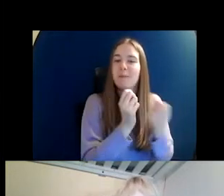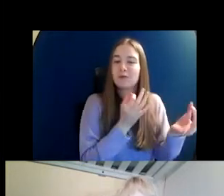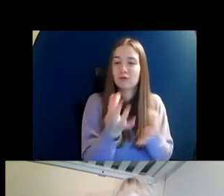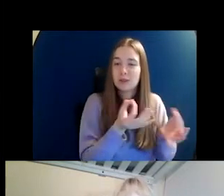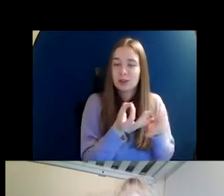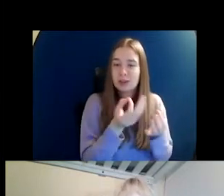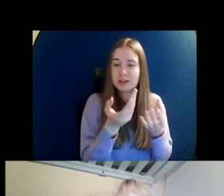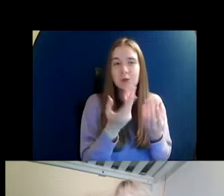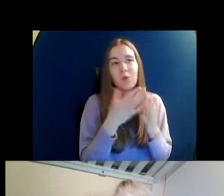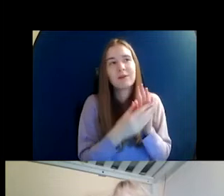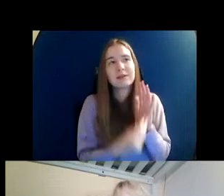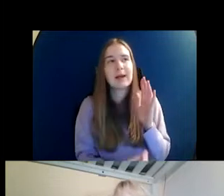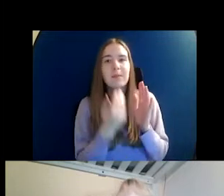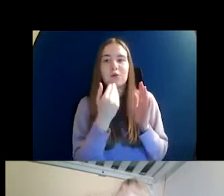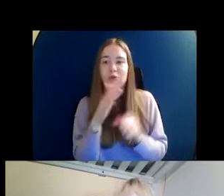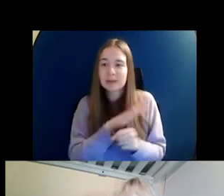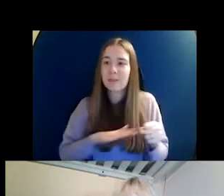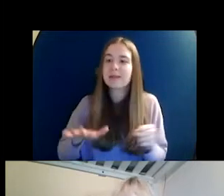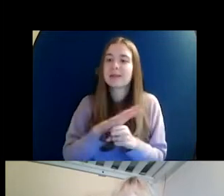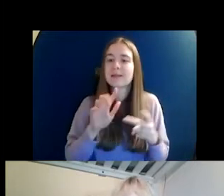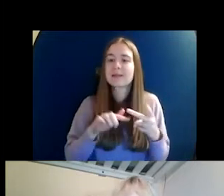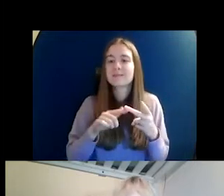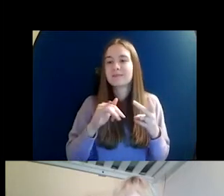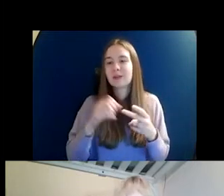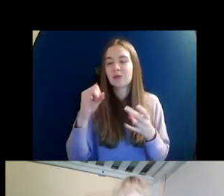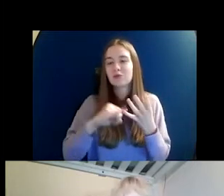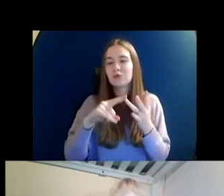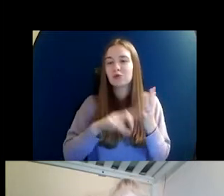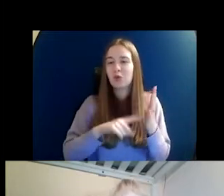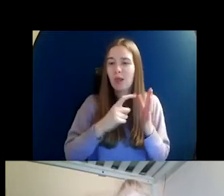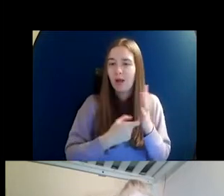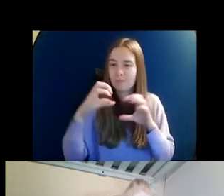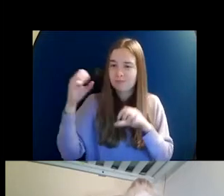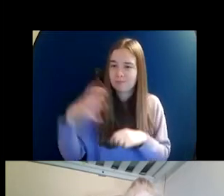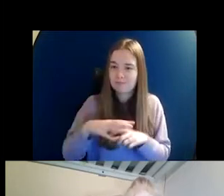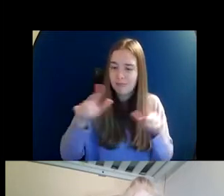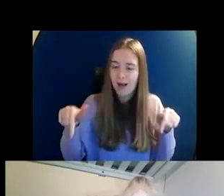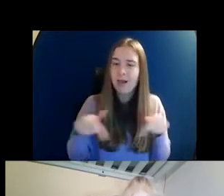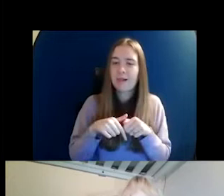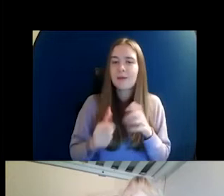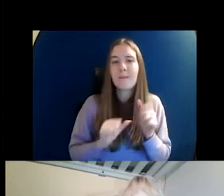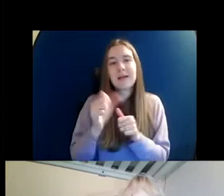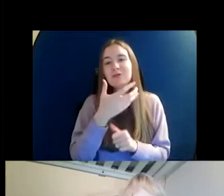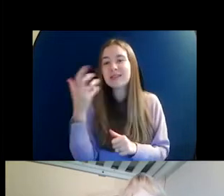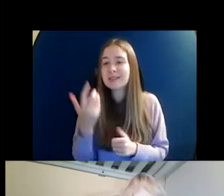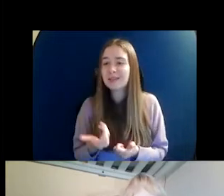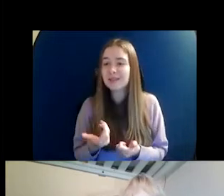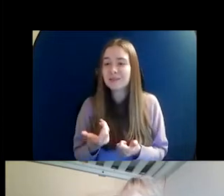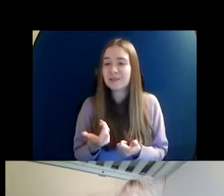like green spaces, solar panels, better heating systems and so on. So in conclusion, I think young architects